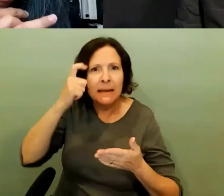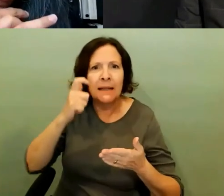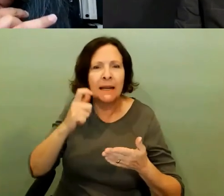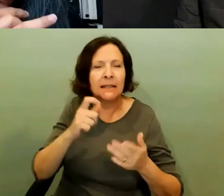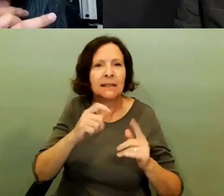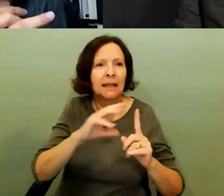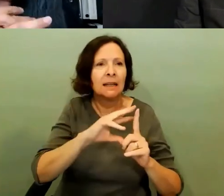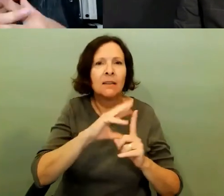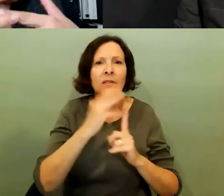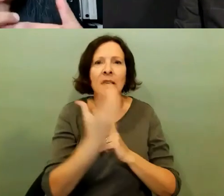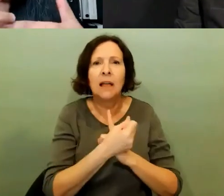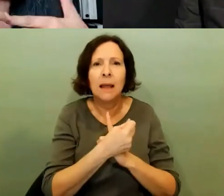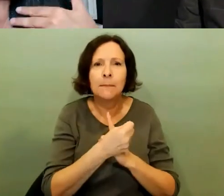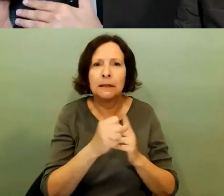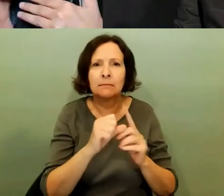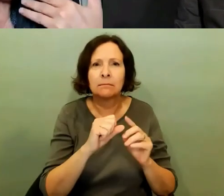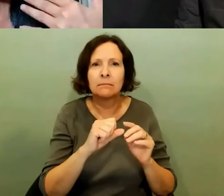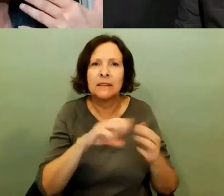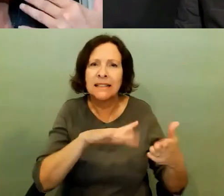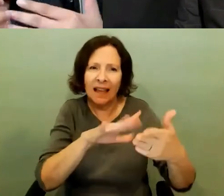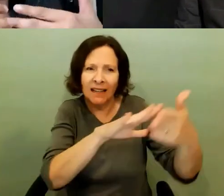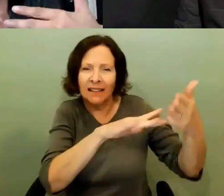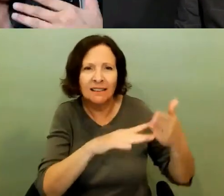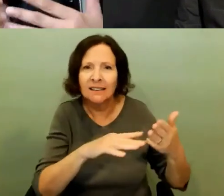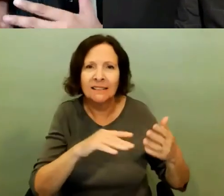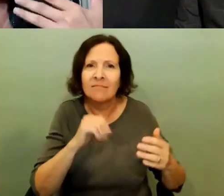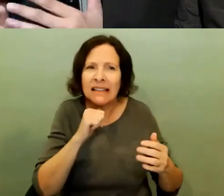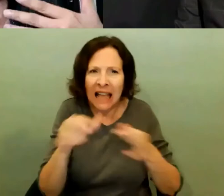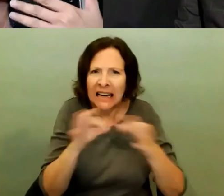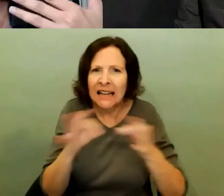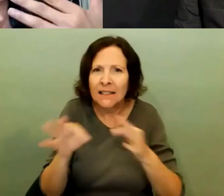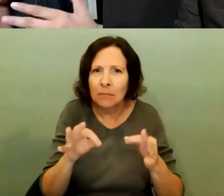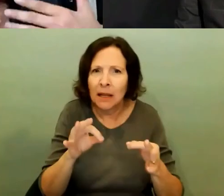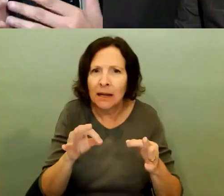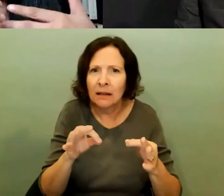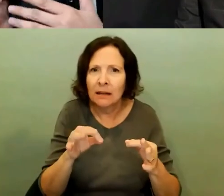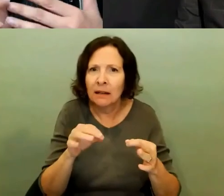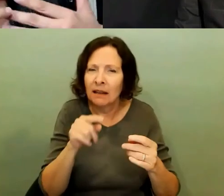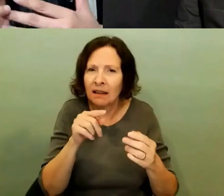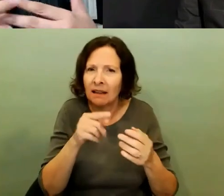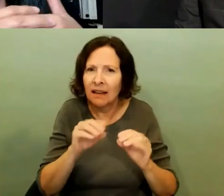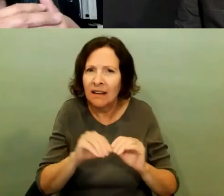but I could see students talking about them in the qualitative data. In other